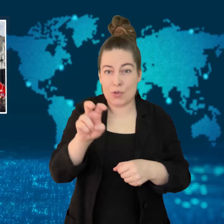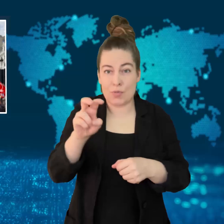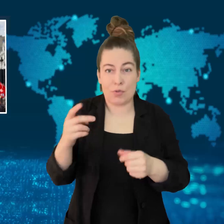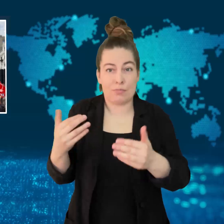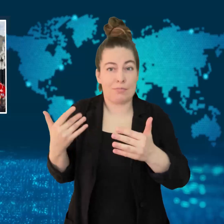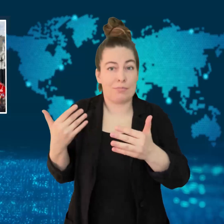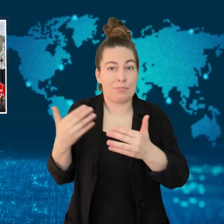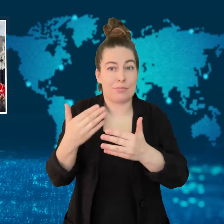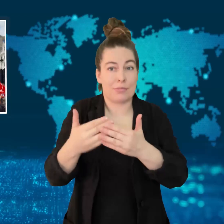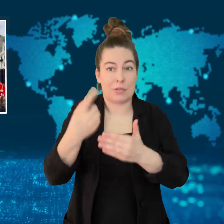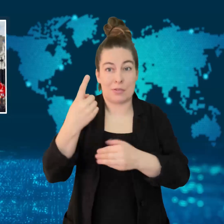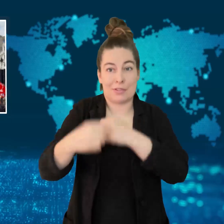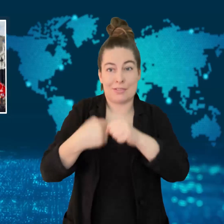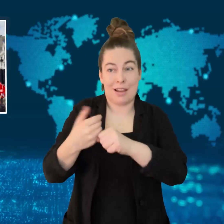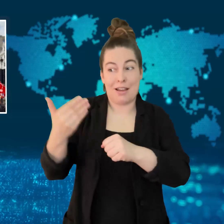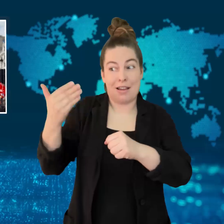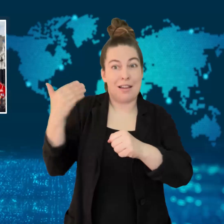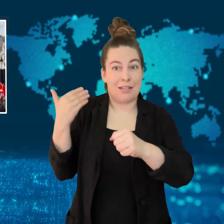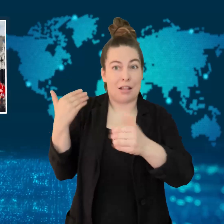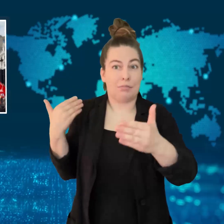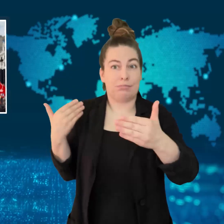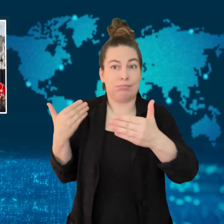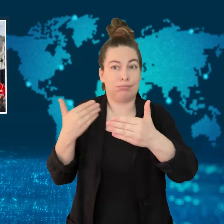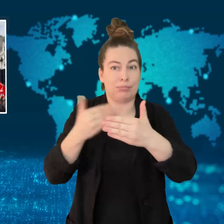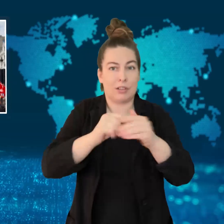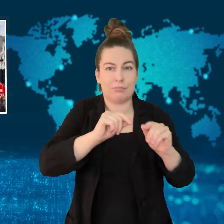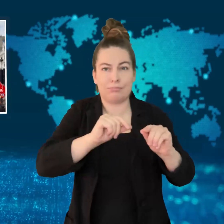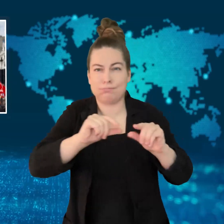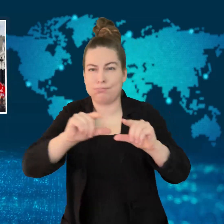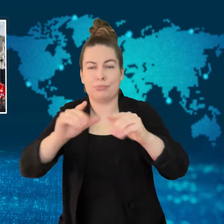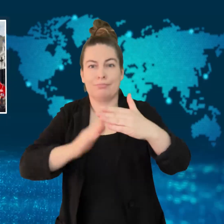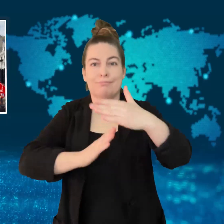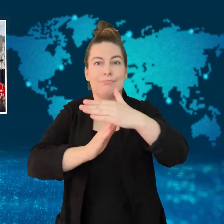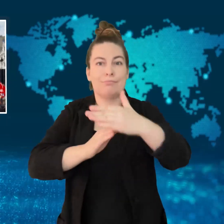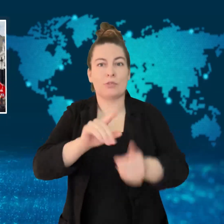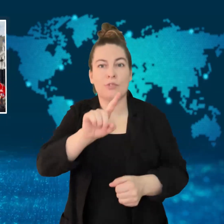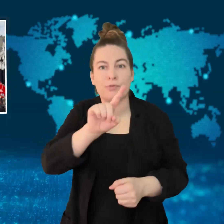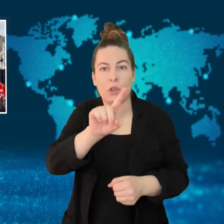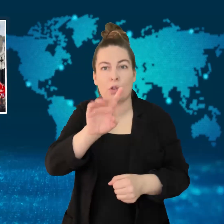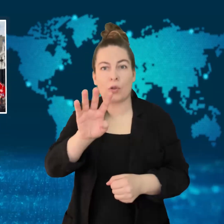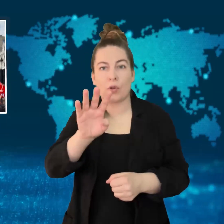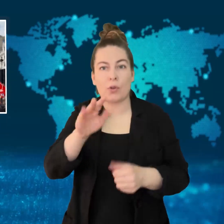The price per square meter rose from $7.90 USD